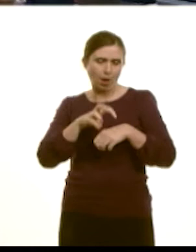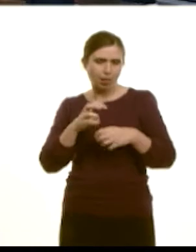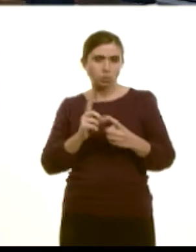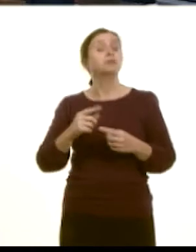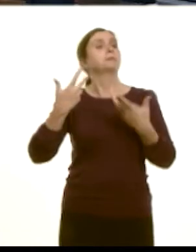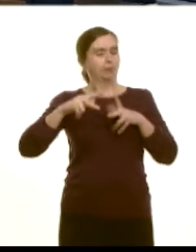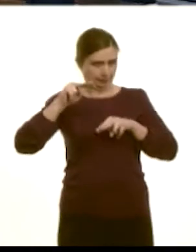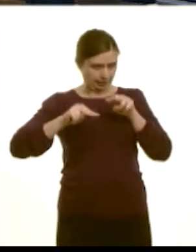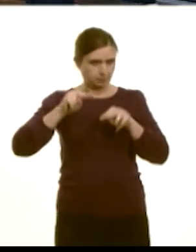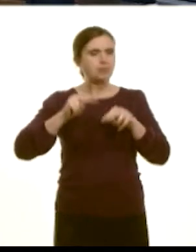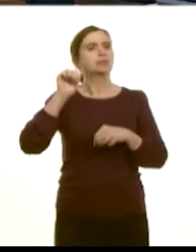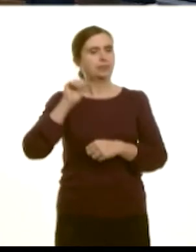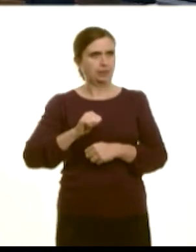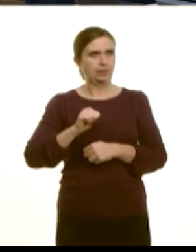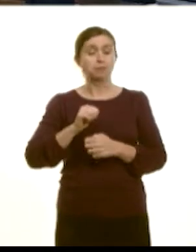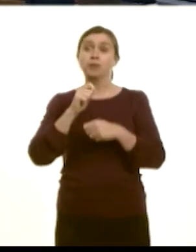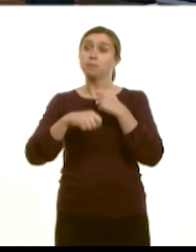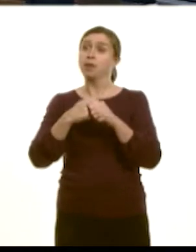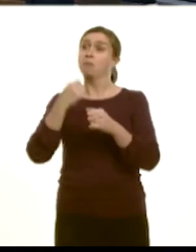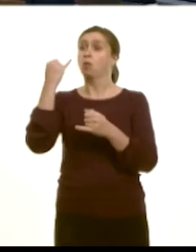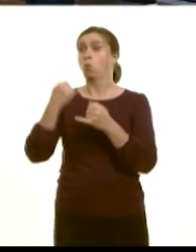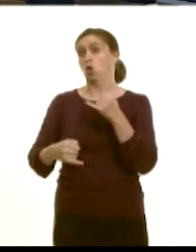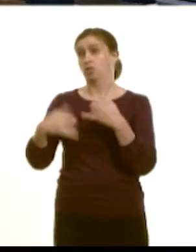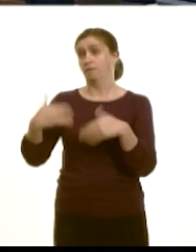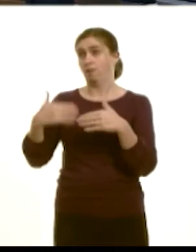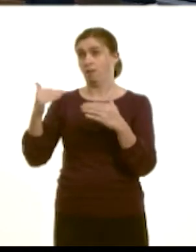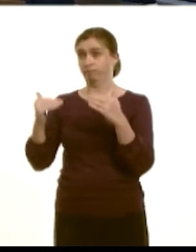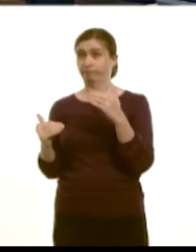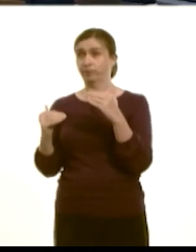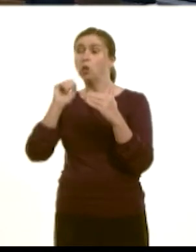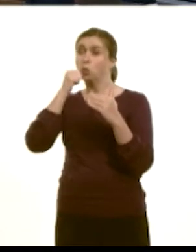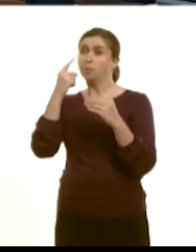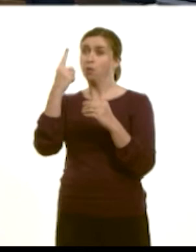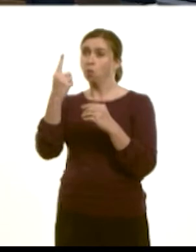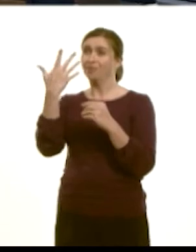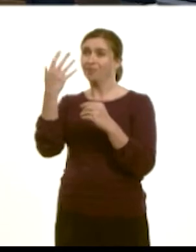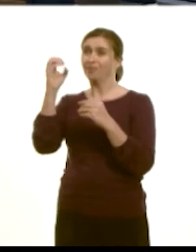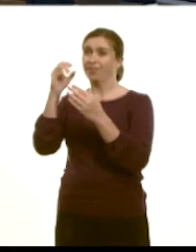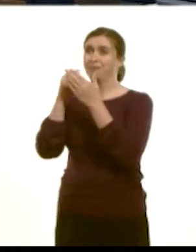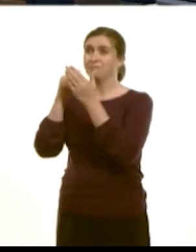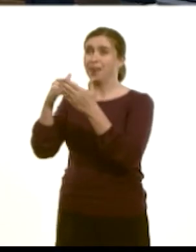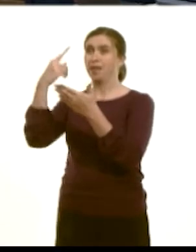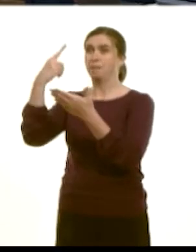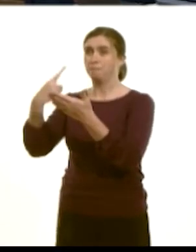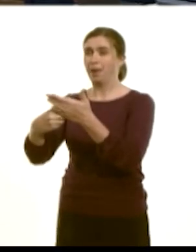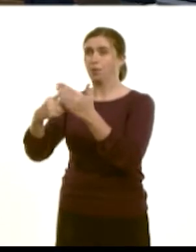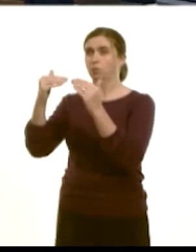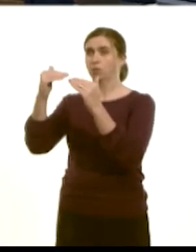It would leave us worse off; at the very minimum, we would be £150 million worse off in terms